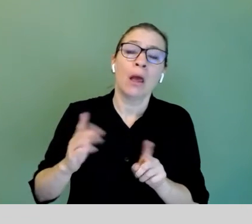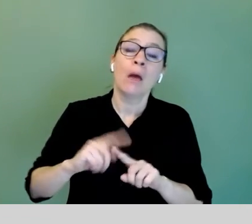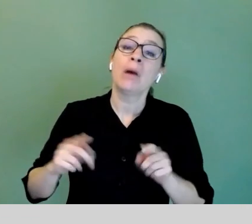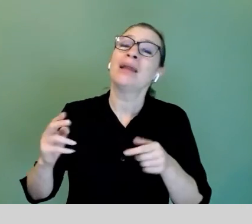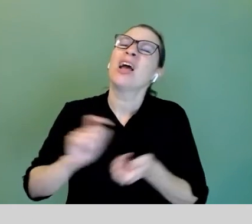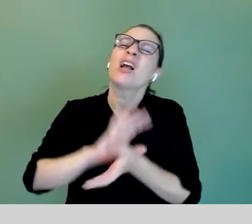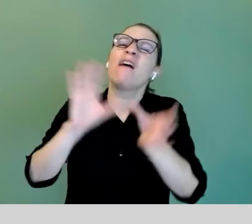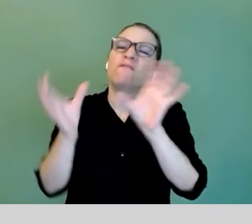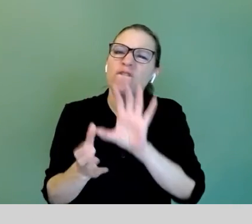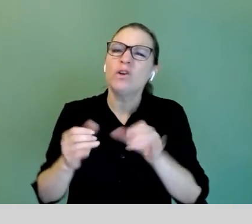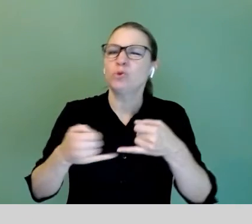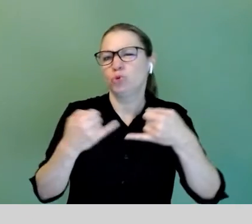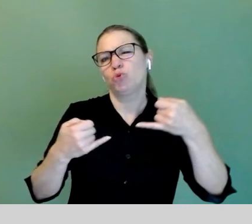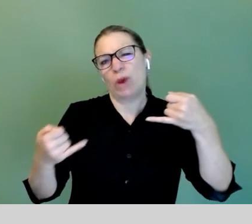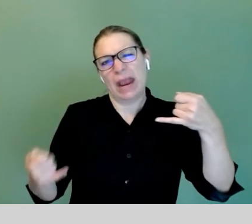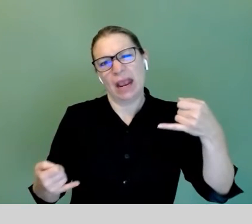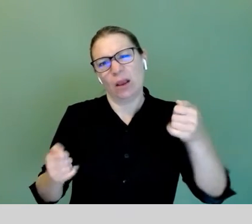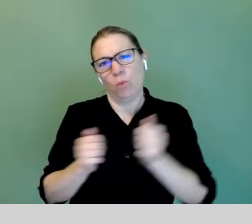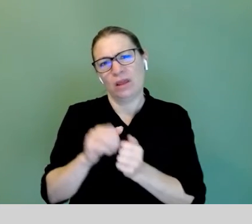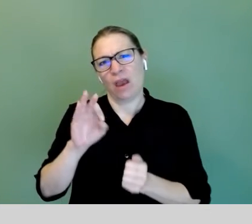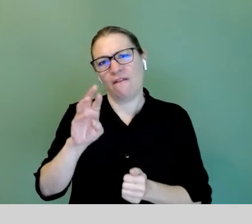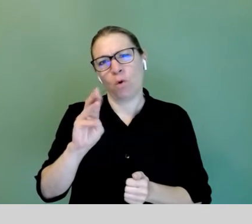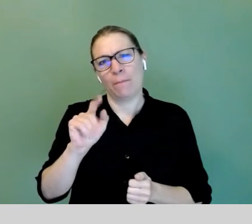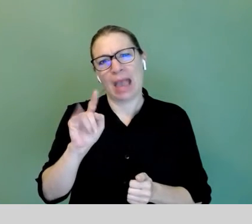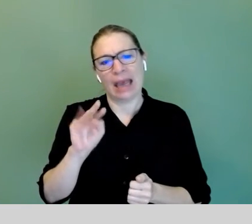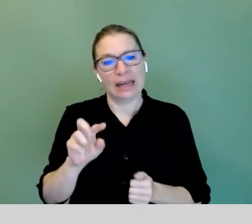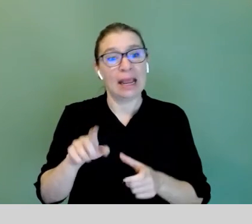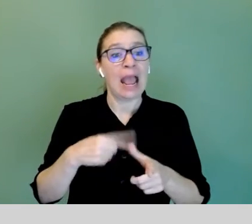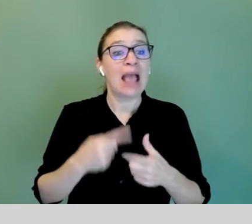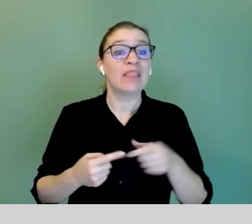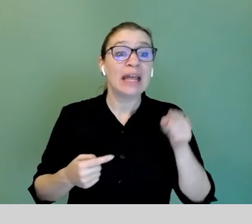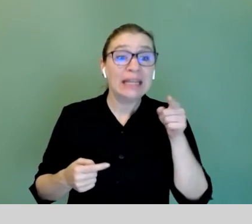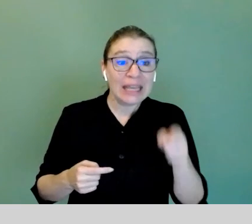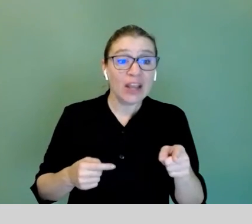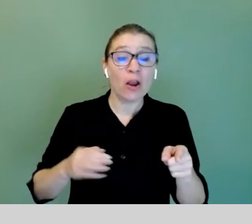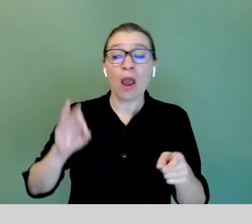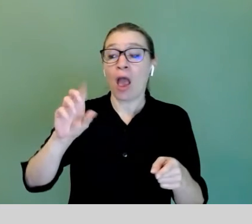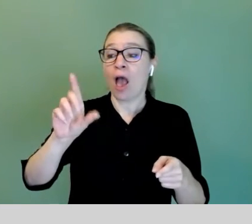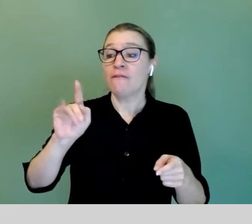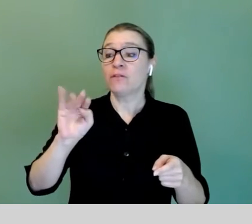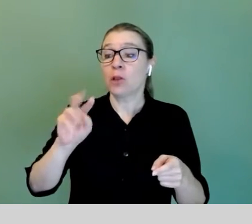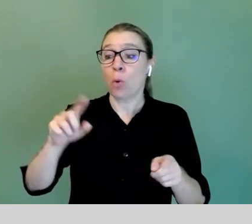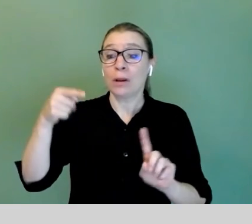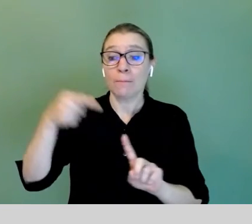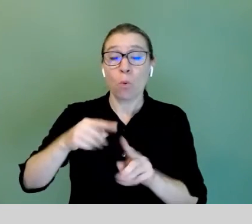the conversion to strings of this formatting, and only here, take the floating point number